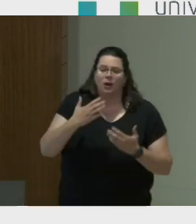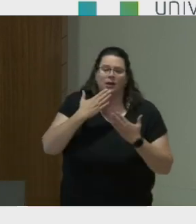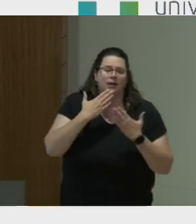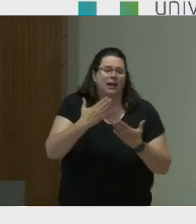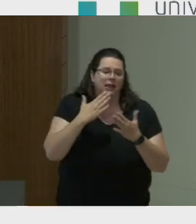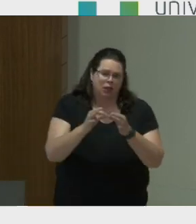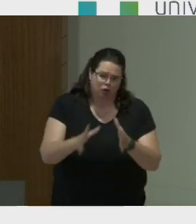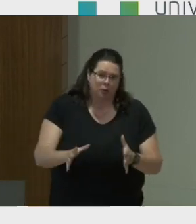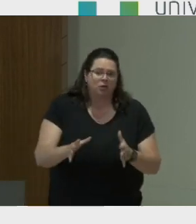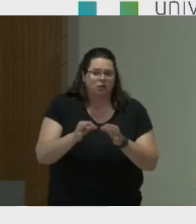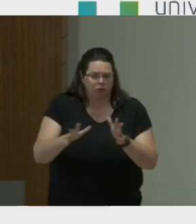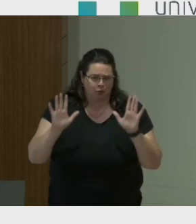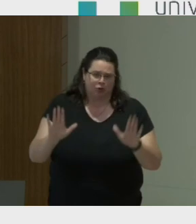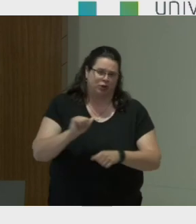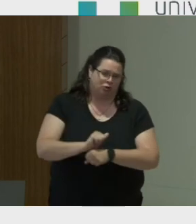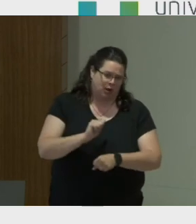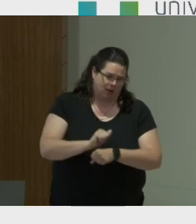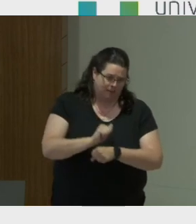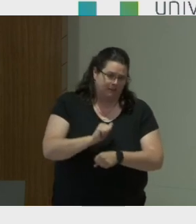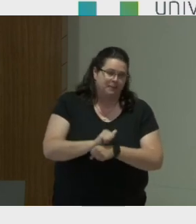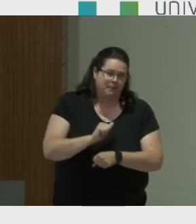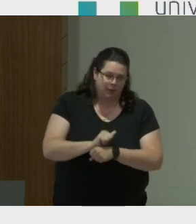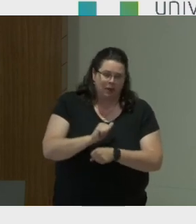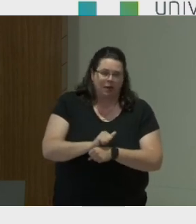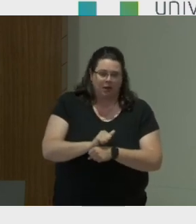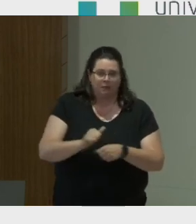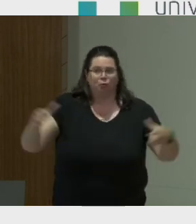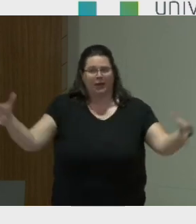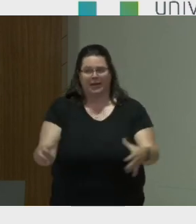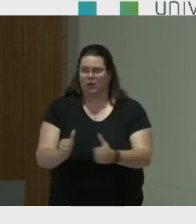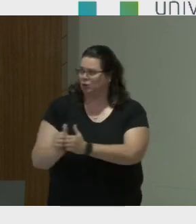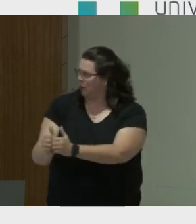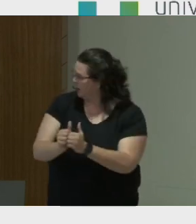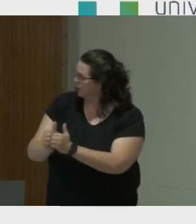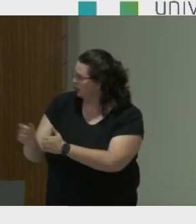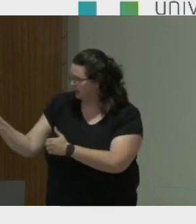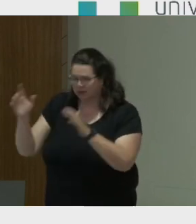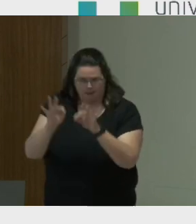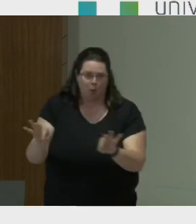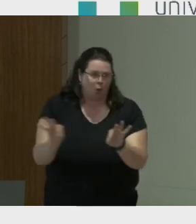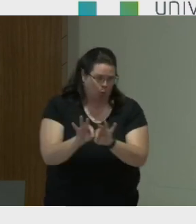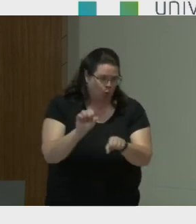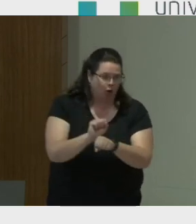They do a fantastic job bringing us together. And it's an important work. Perhaps we have an applause for them.